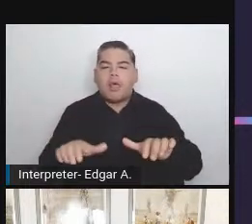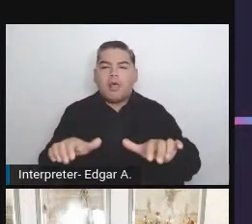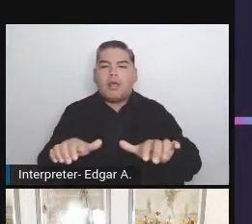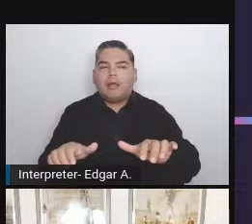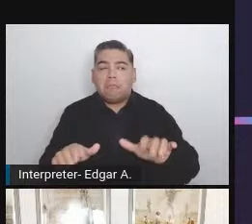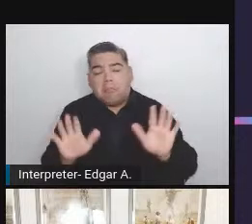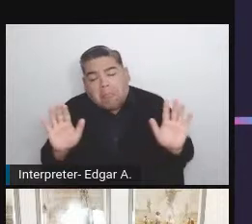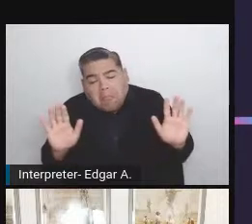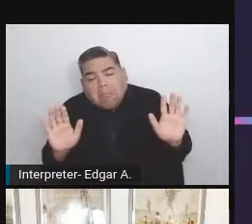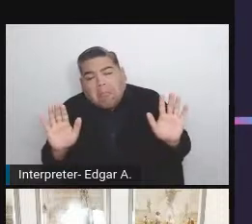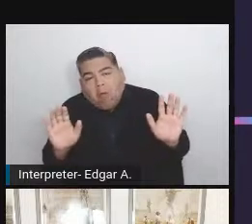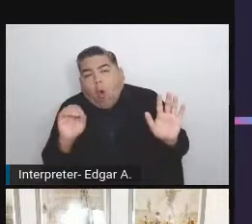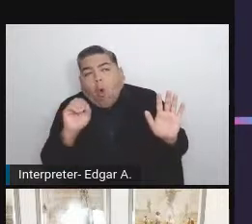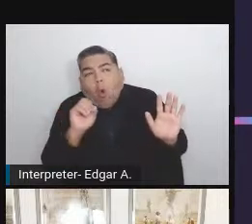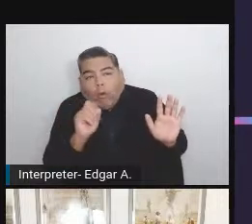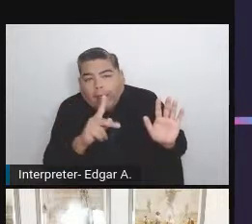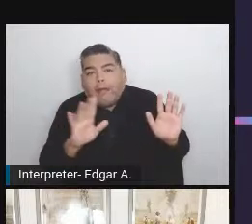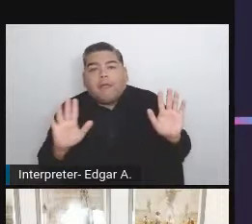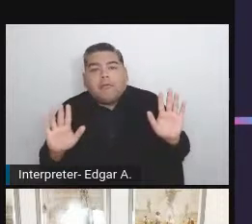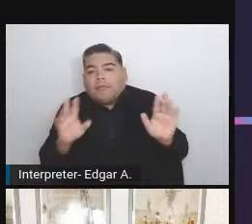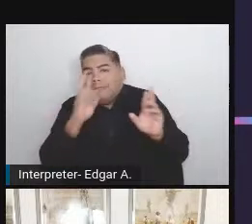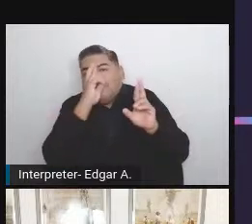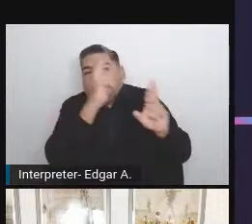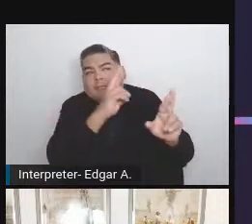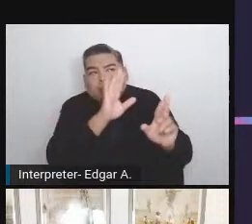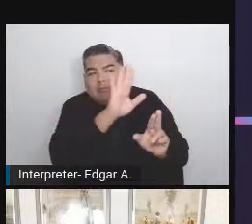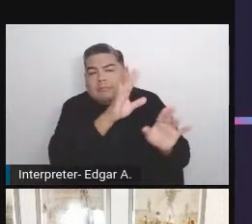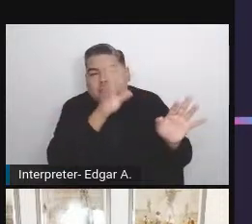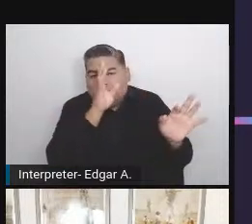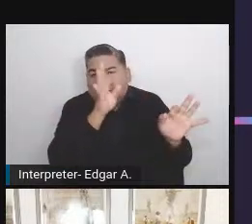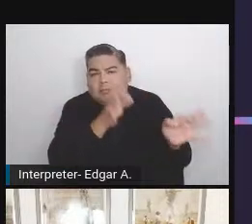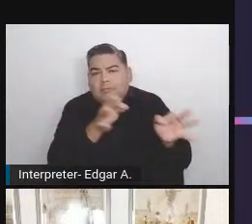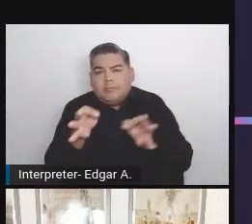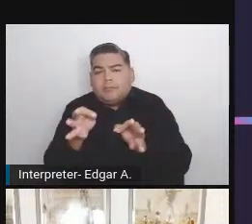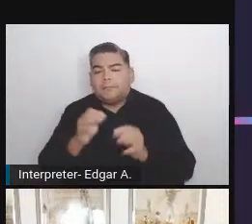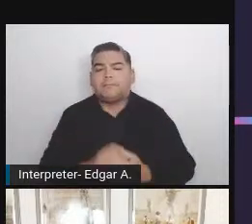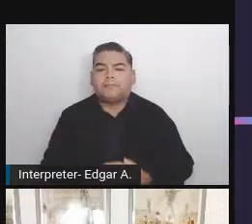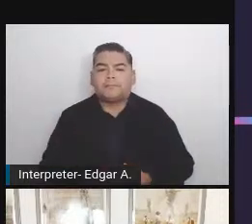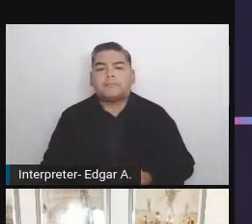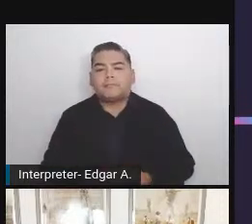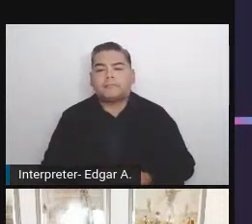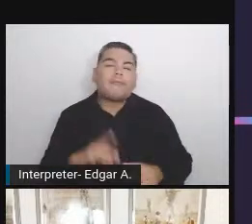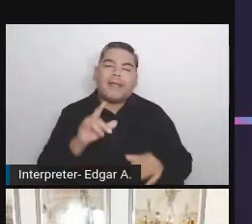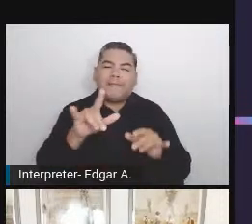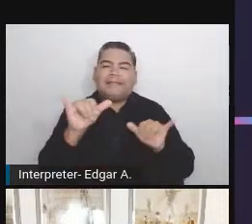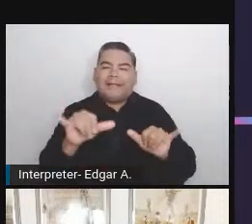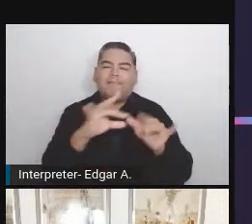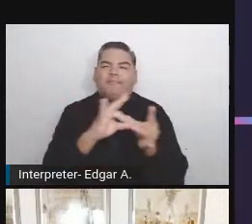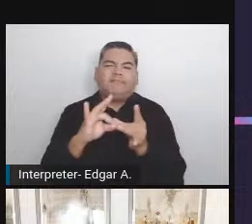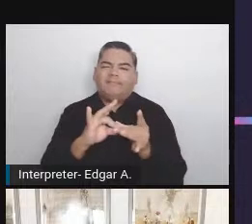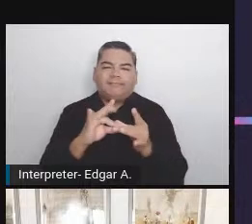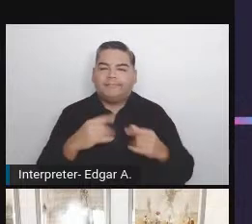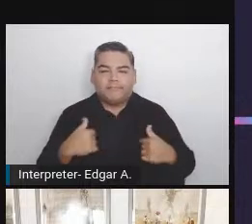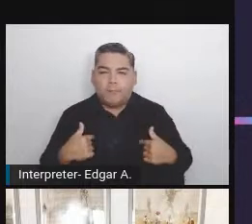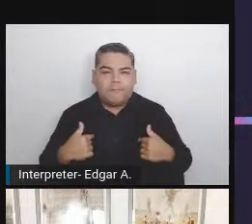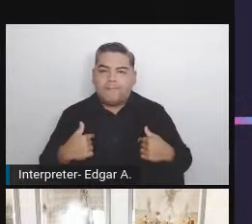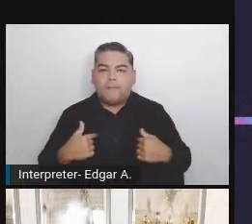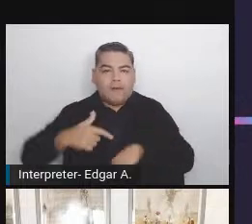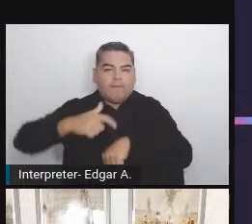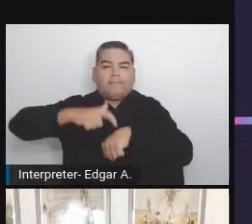on repeating manual actions, but it is their choice and their money. And the last argument is we do not have time.